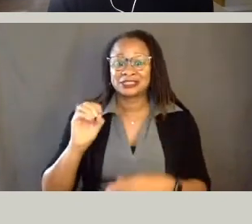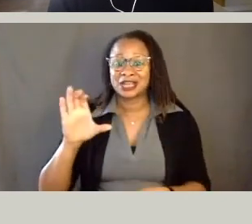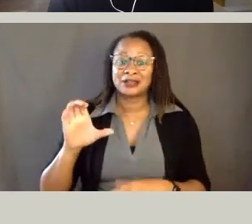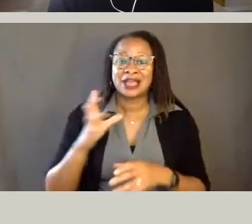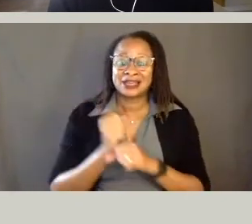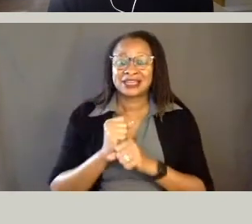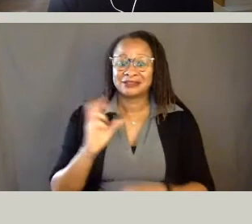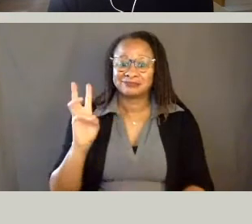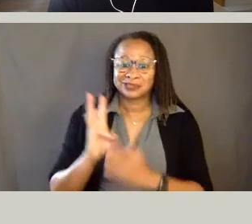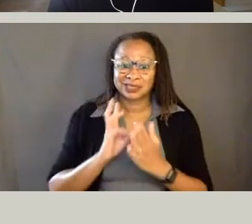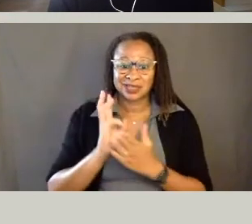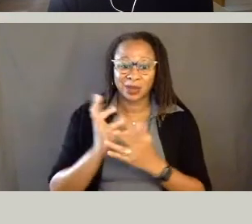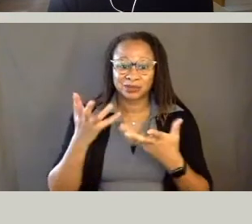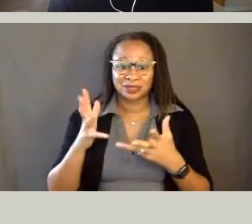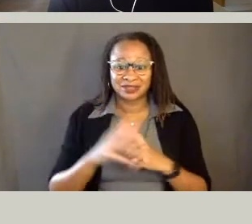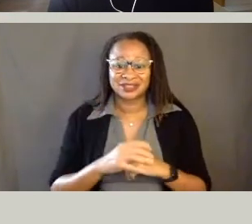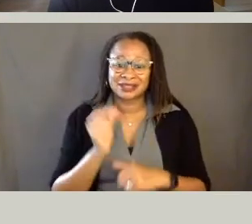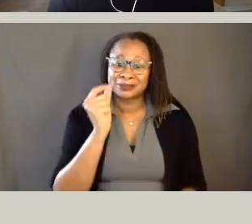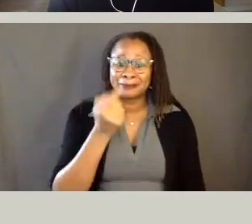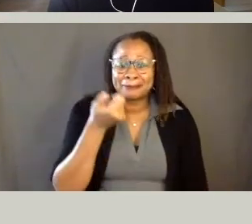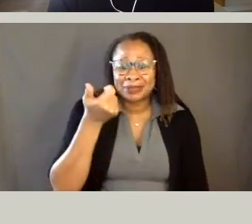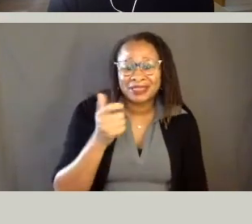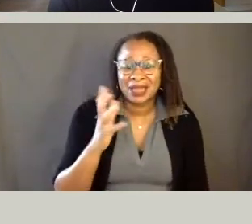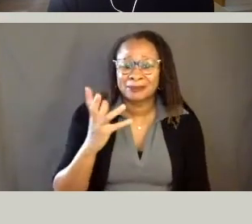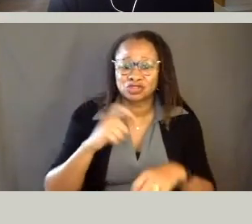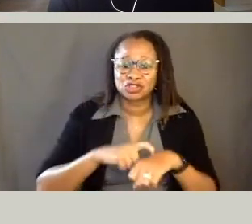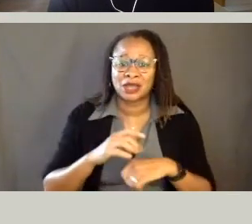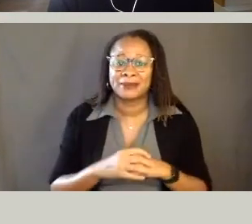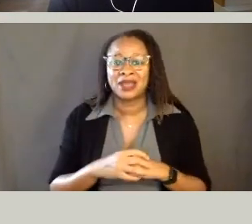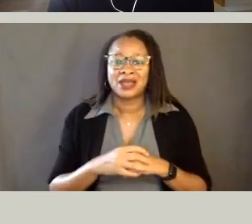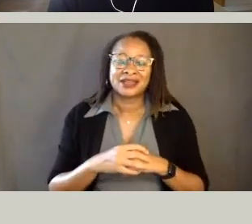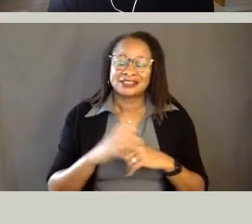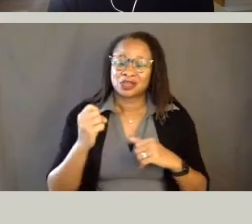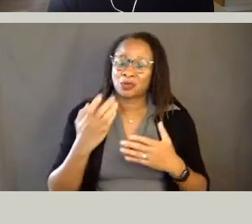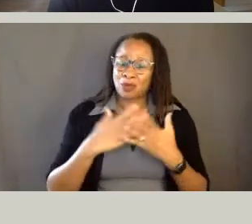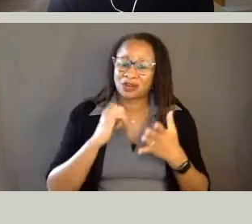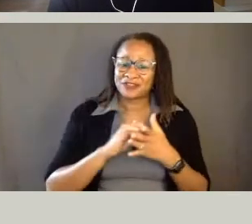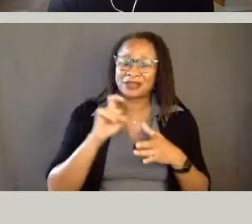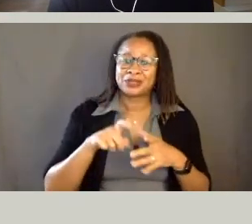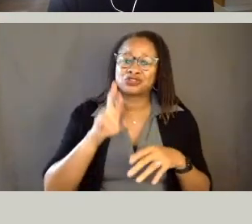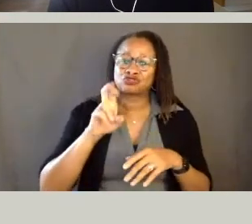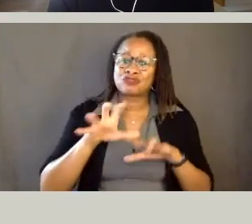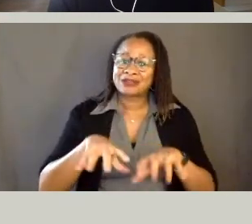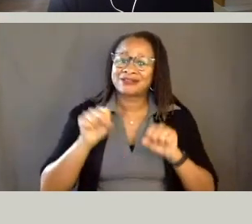It's like you kid, that's not even like, that's like a blip, right? So part of this is also like we have to reclaim this stuff because this belongs to us,